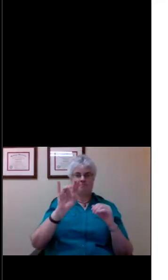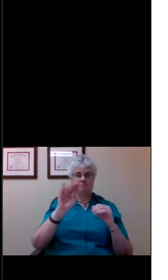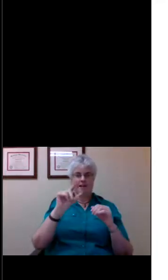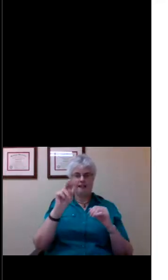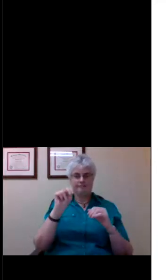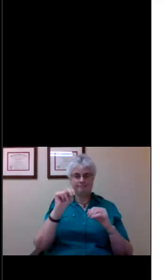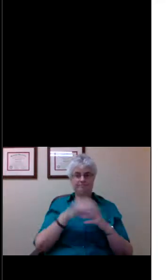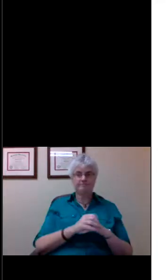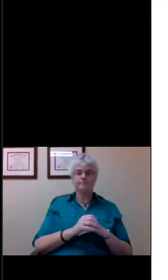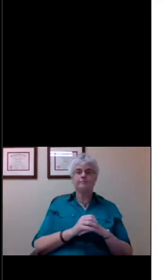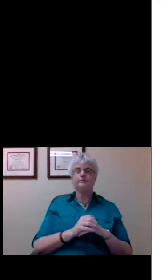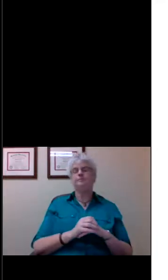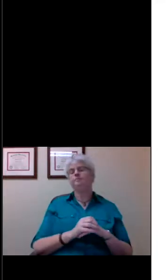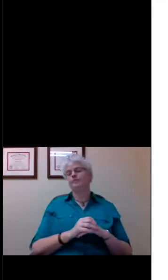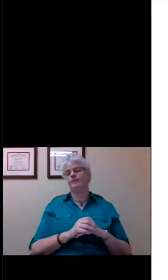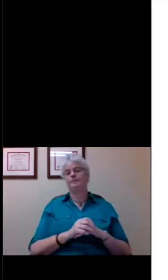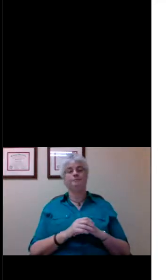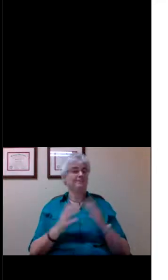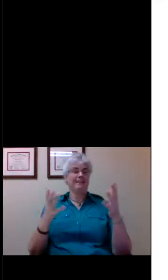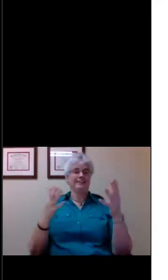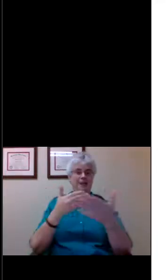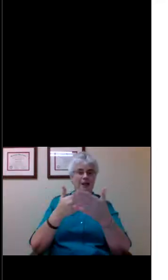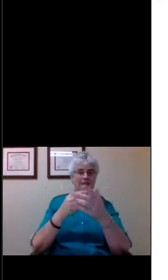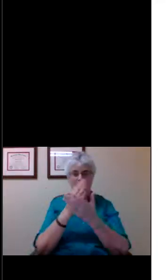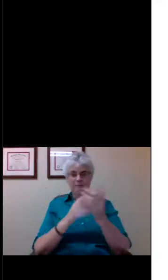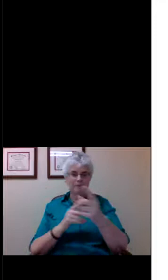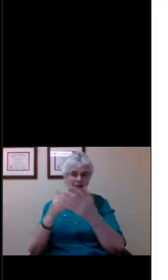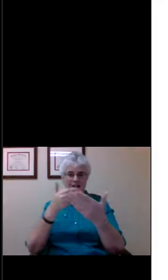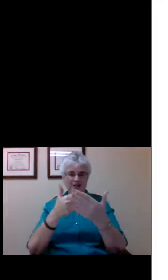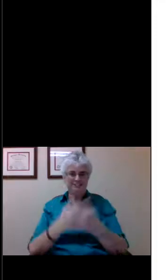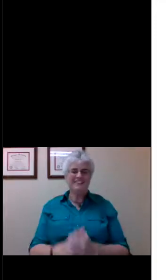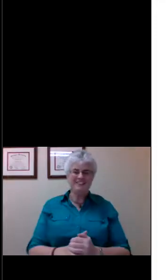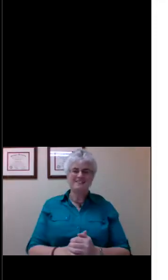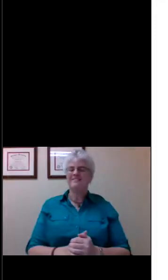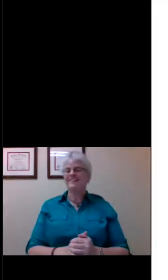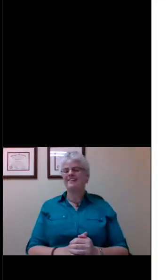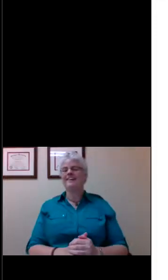have lost their hearing because of war. So 48 million. So some of you were really close.